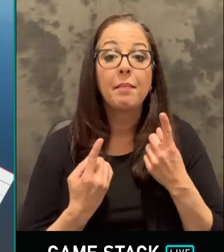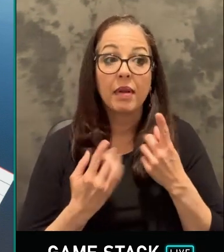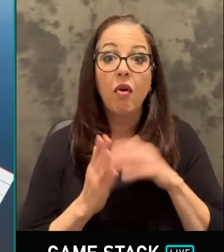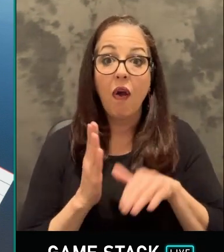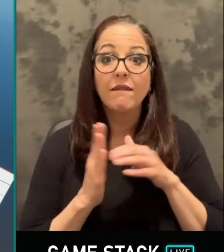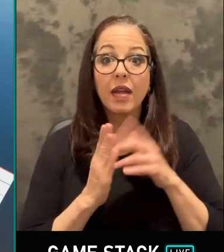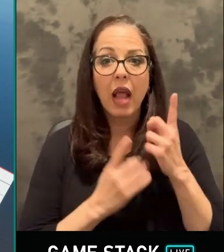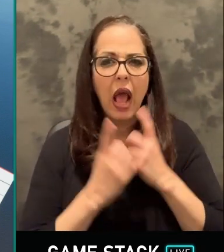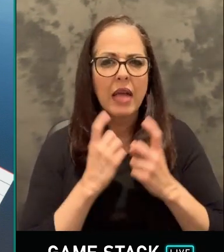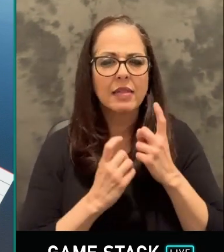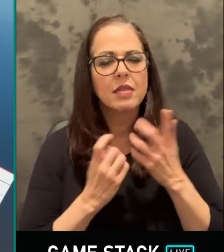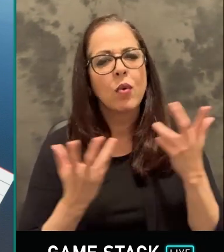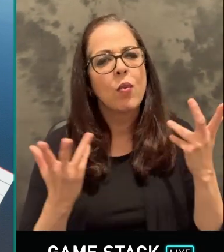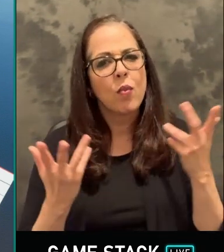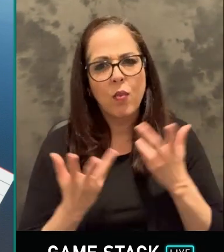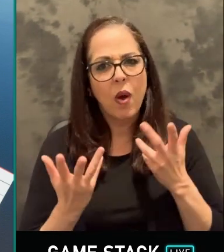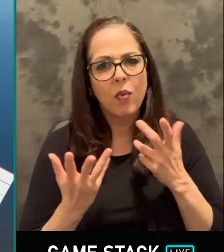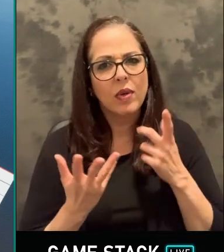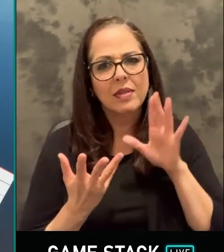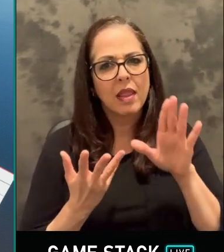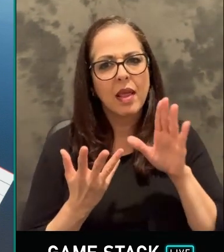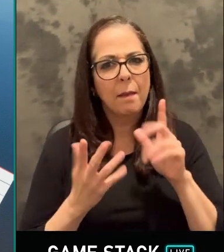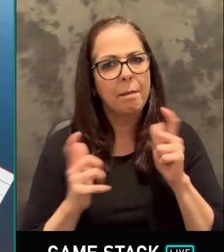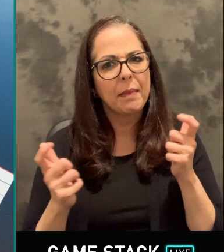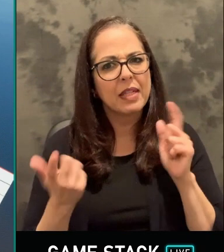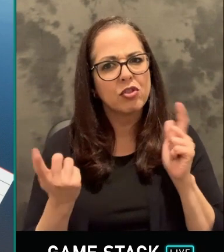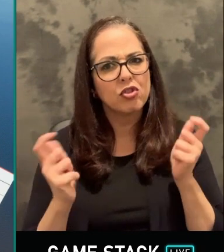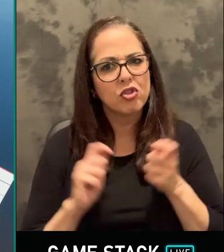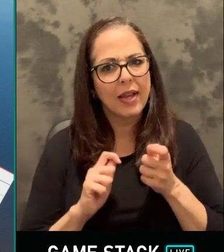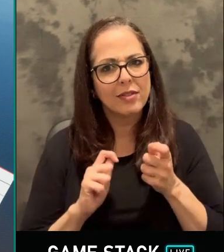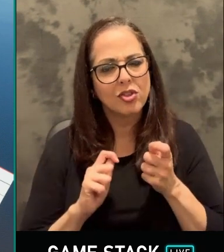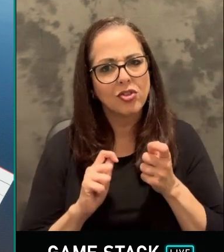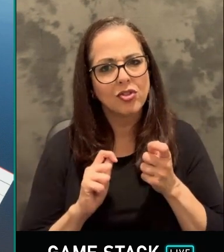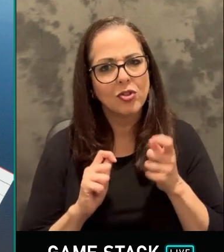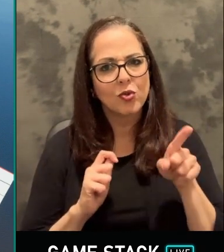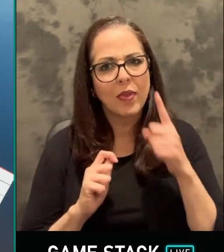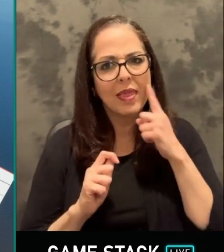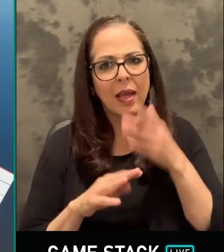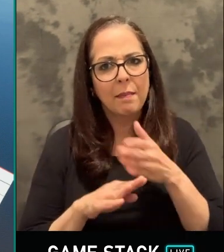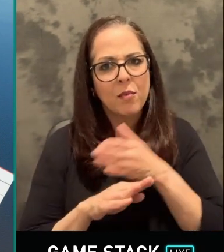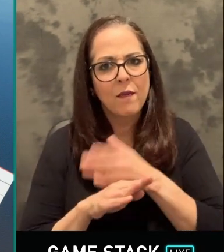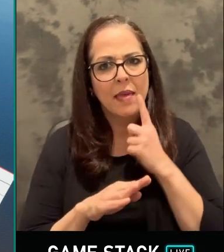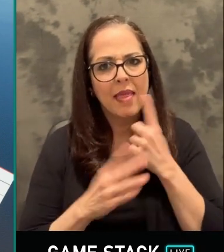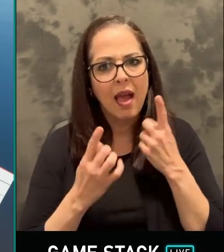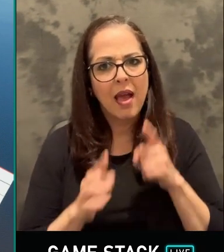was the measure change, the major improvement that came with the flight simulator.